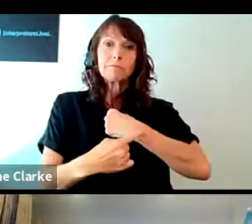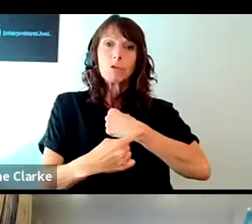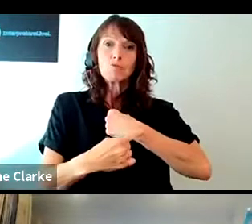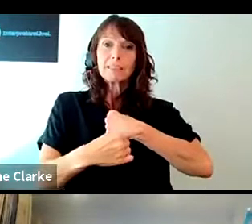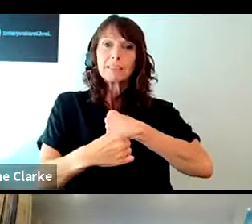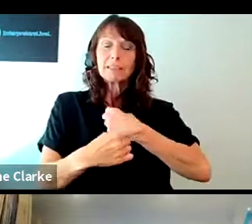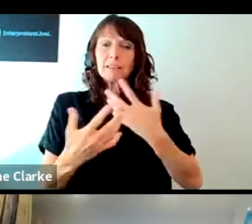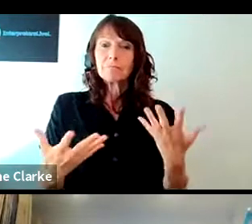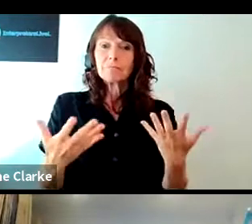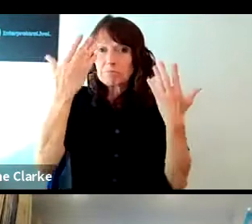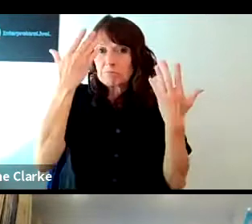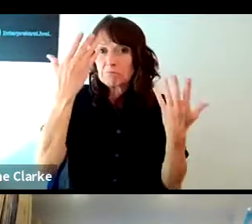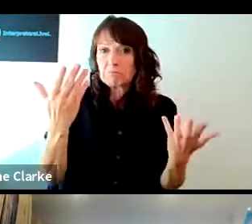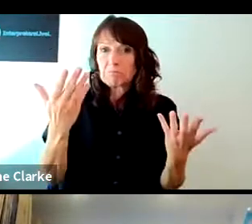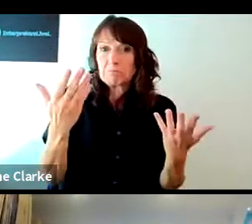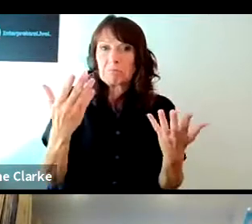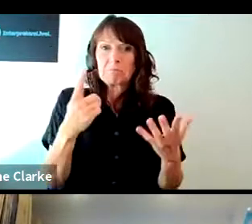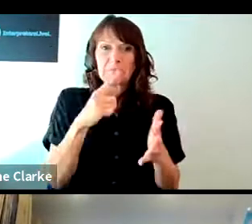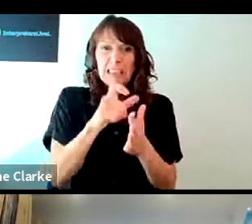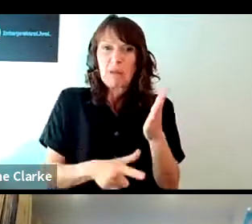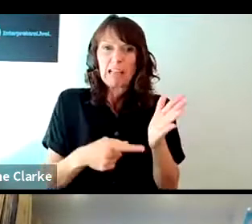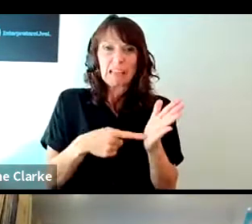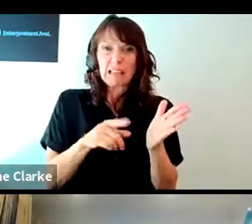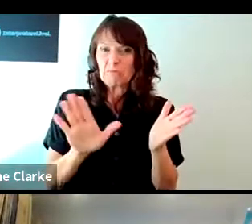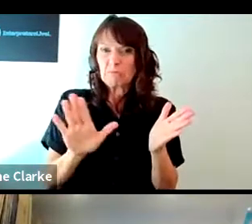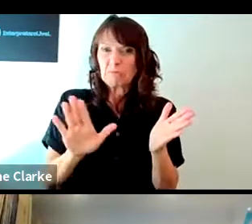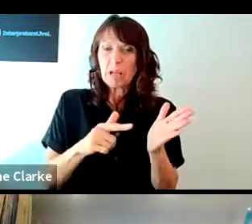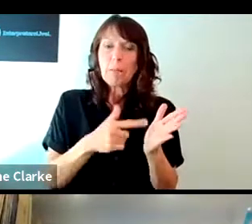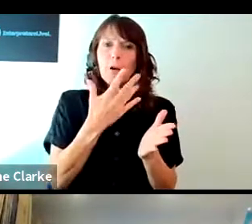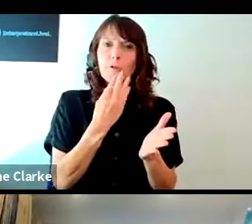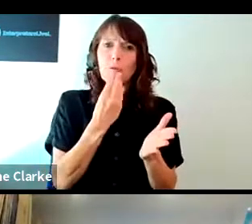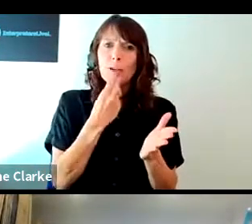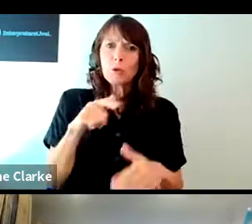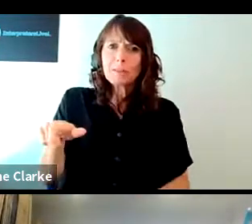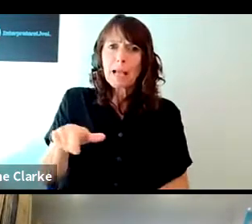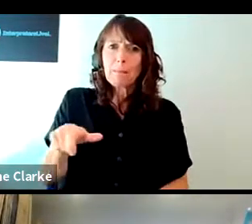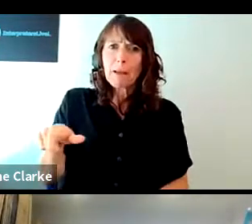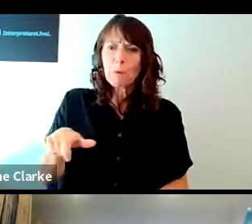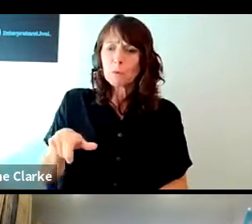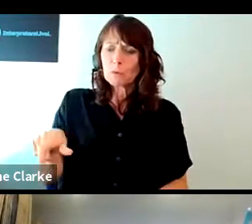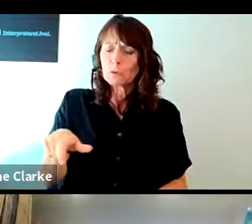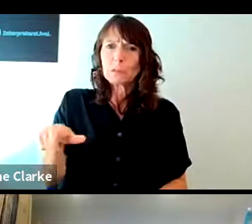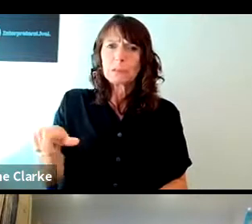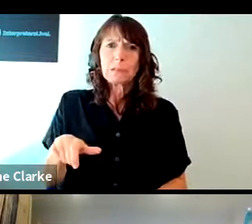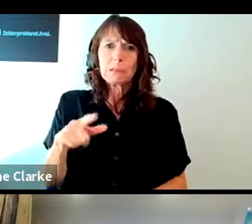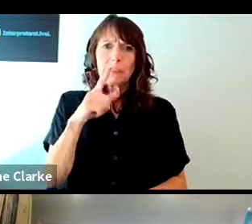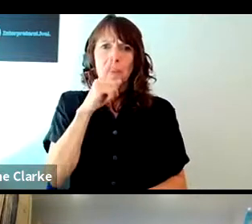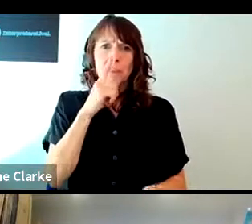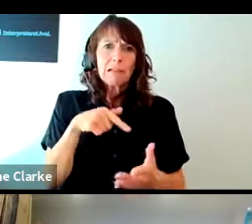You wouldn't normally describe that as a disability, but if you're trying to use a mouse with your less dominant hand, it's very difficult.